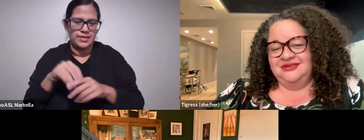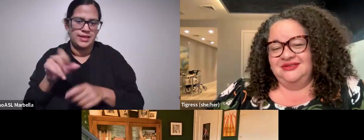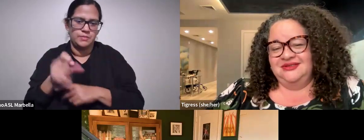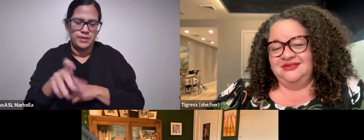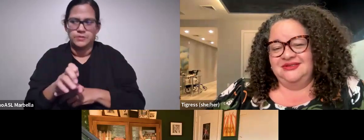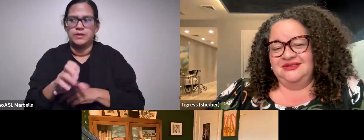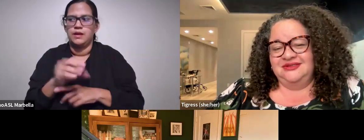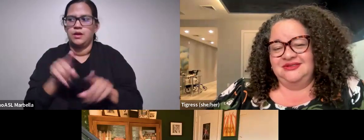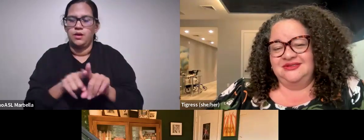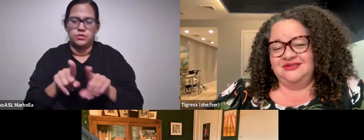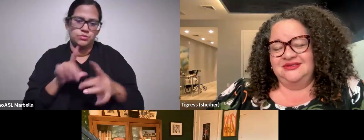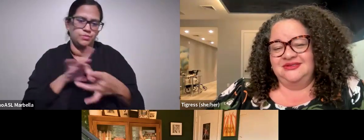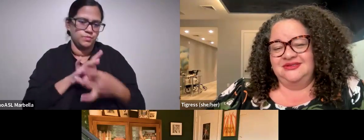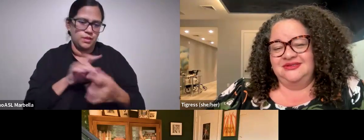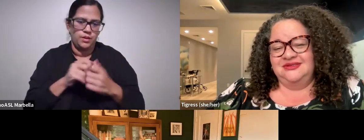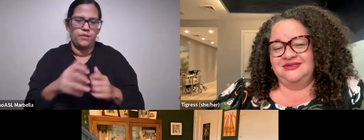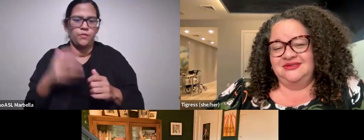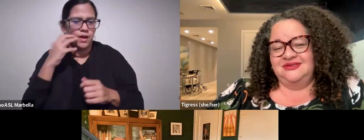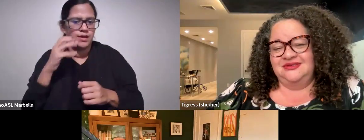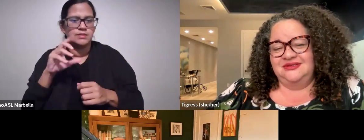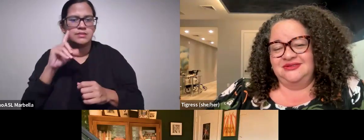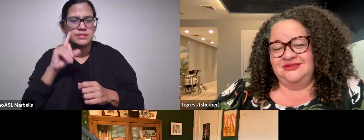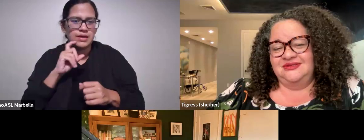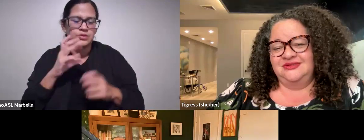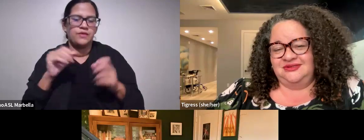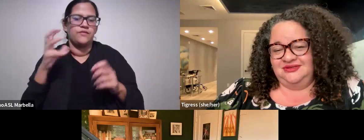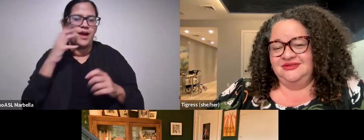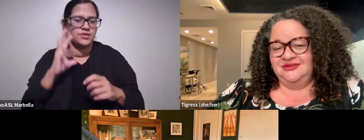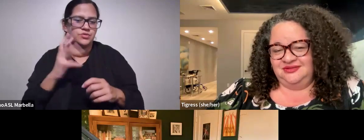also engage with fat sex workers and fat trans people who are experiencing